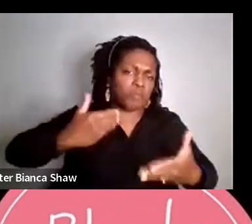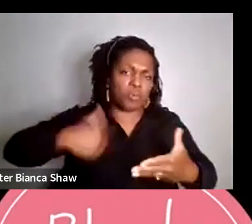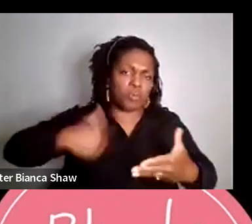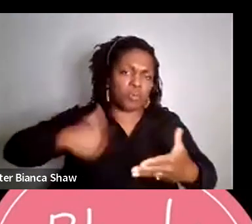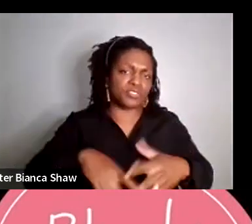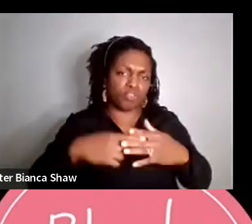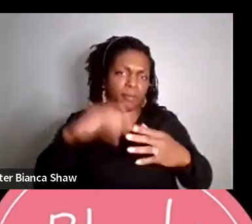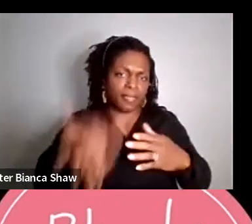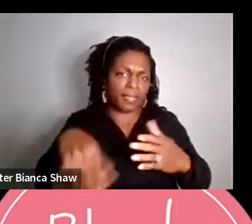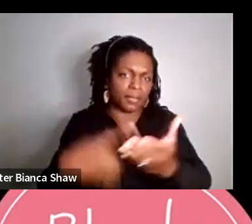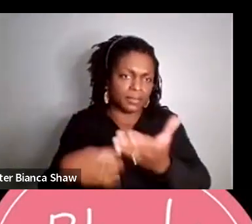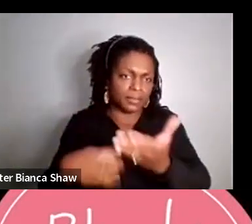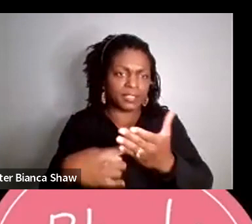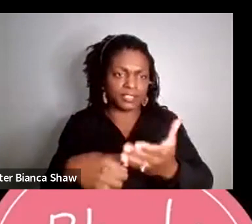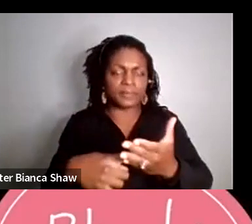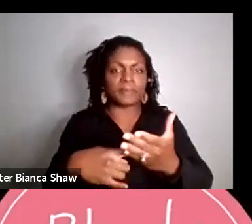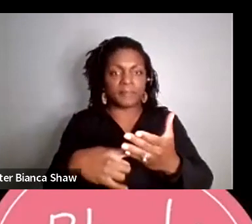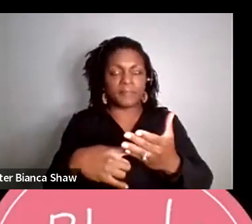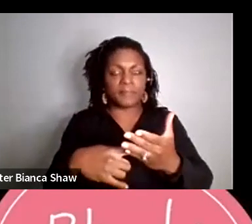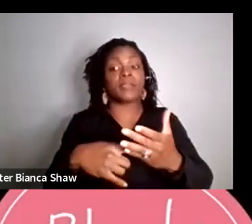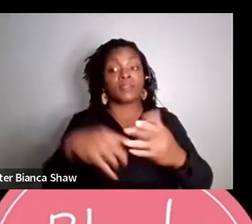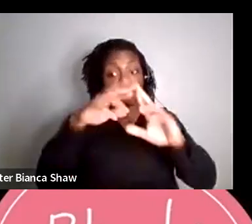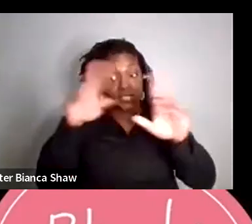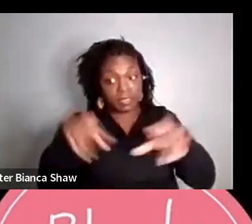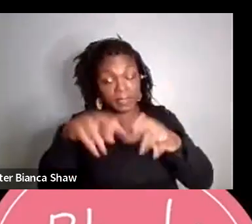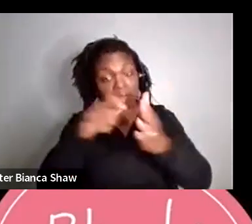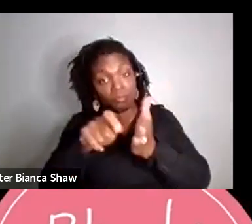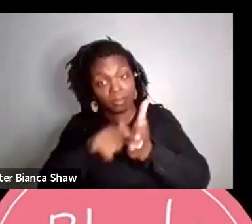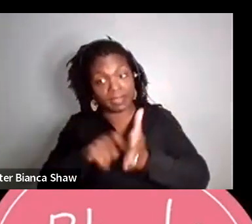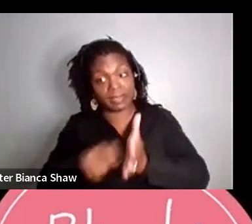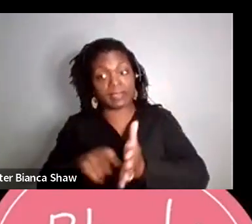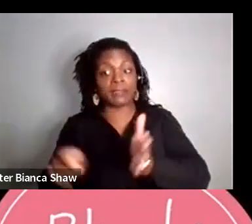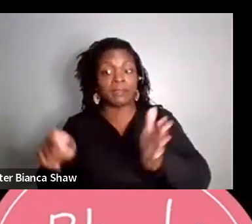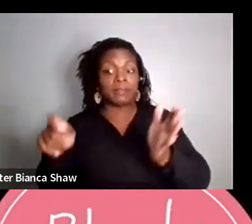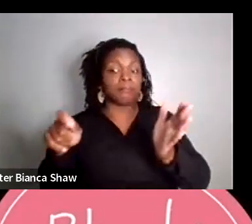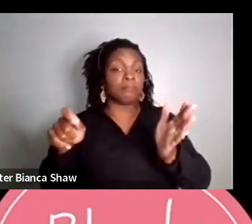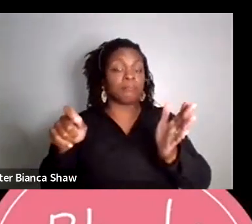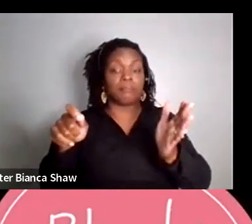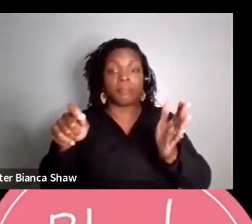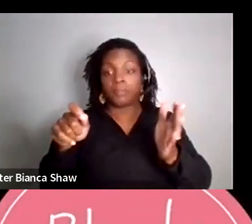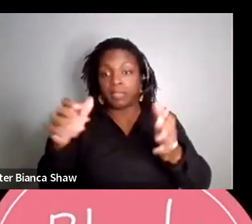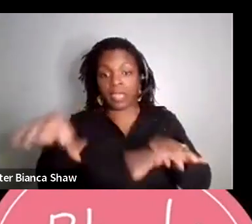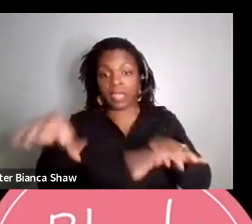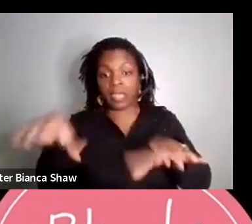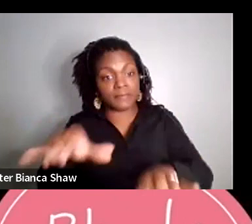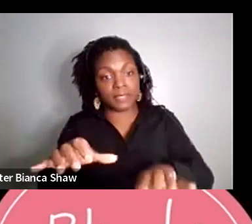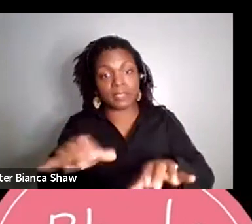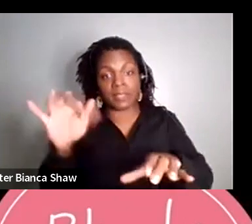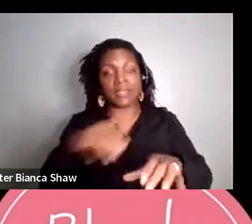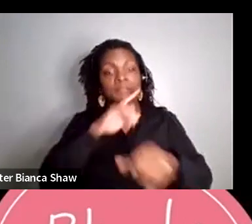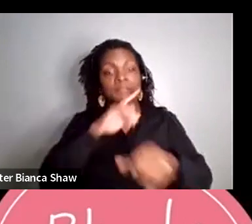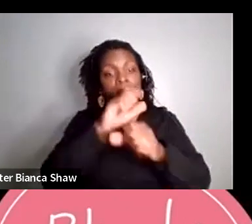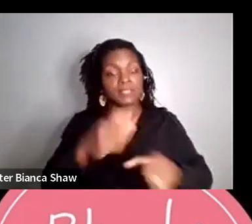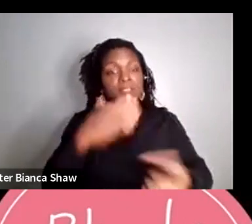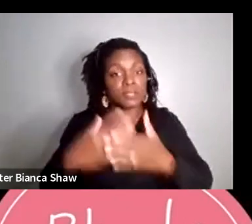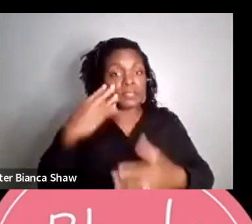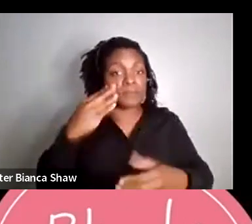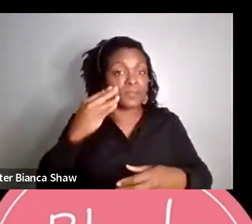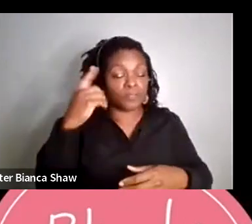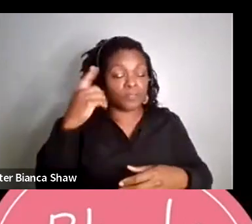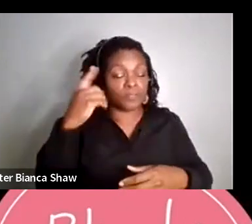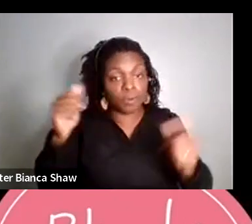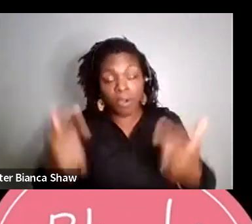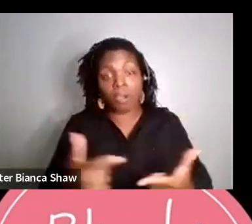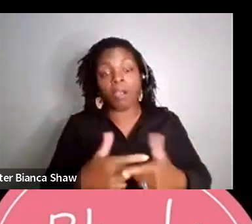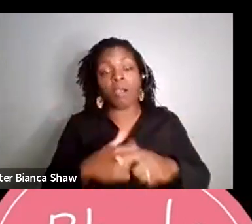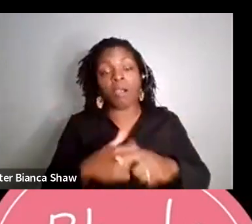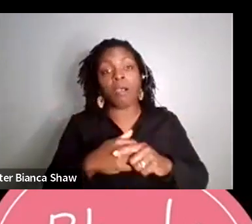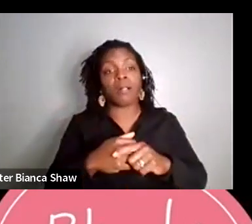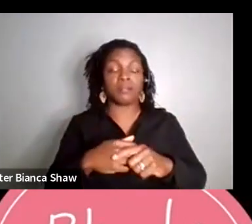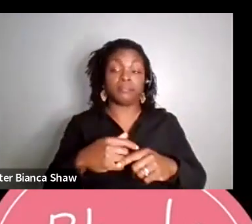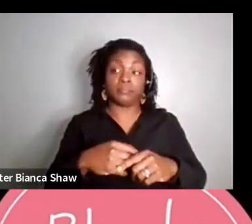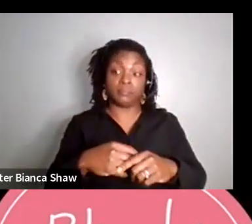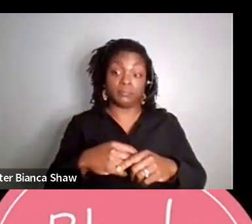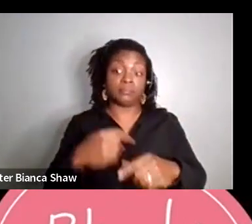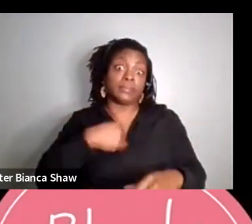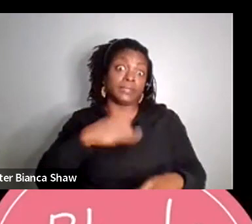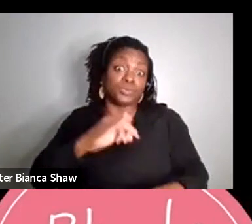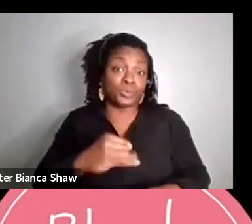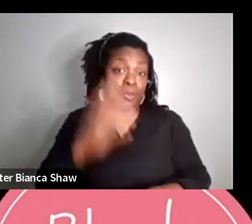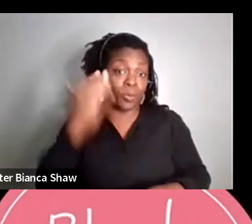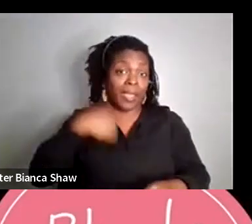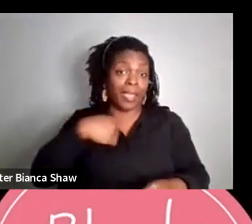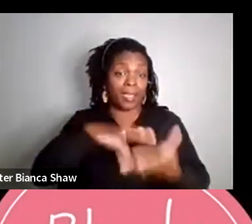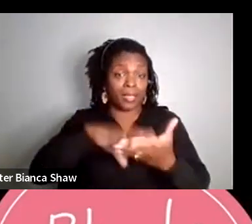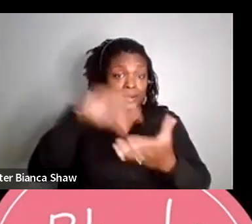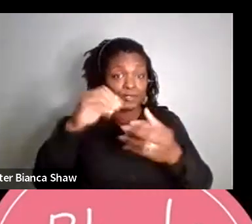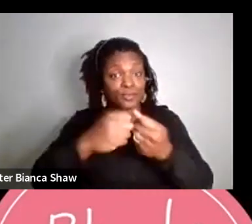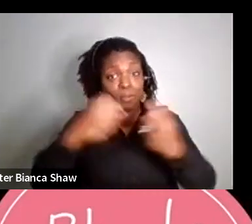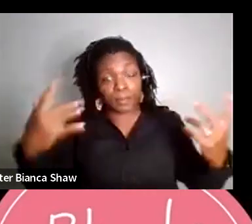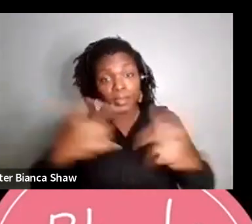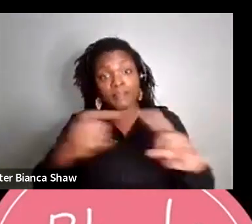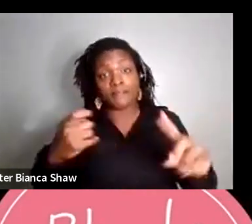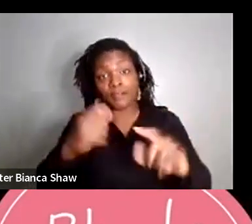And then did the resume writing activity. So it was, I believe, a good experience for everyone, including me, because I learned so much from all of the campers.